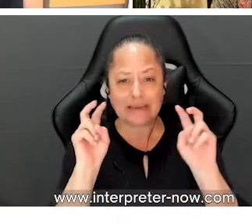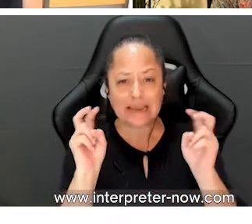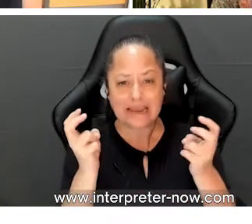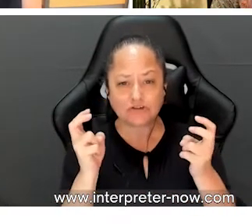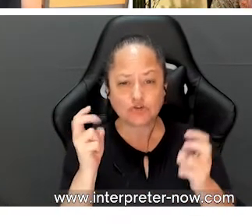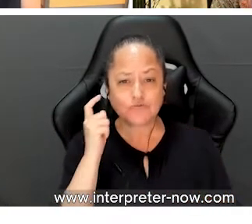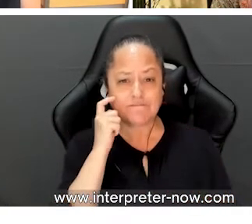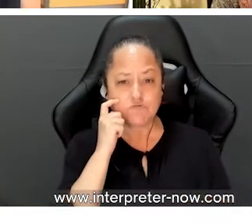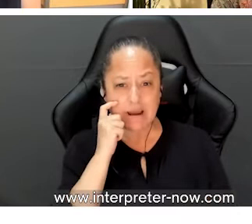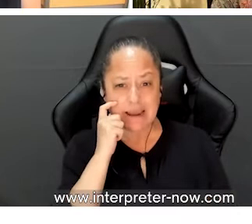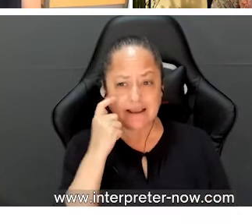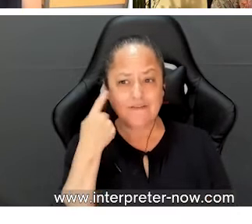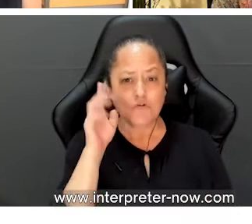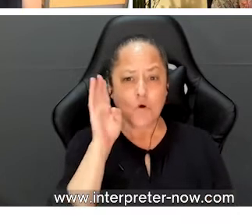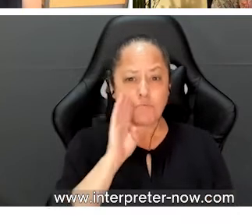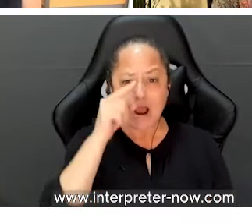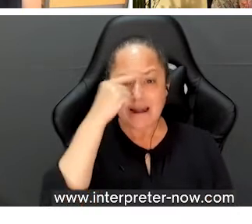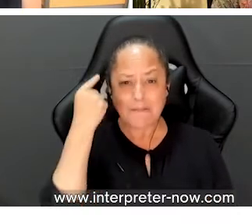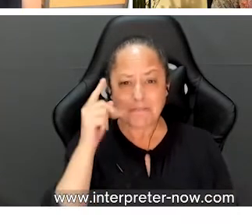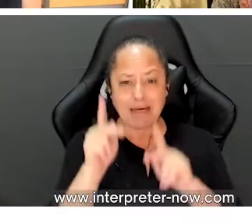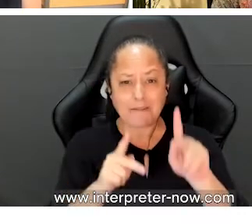issues of race for Brown and Black folks.